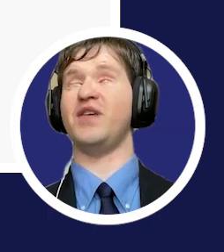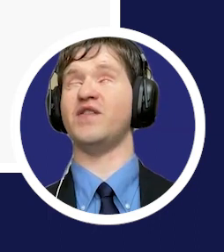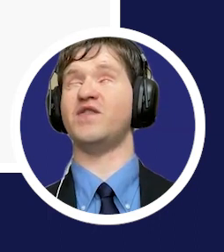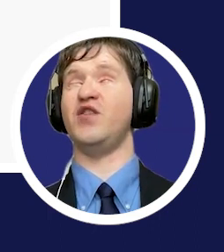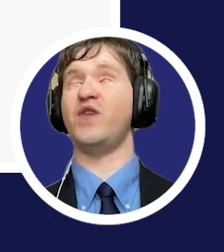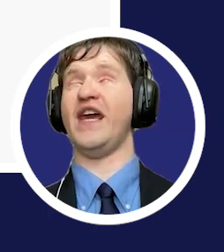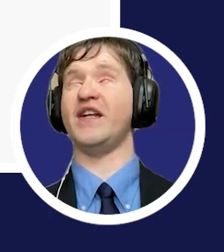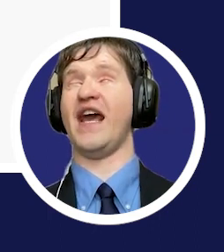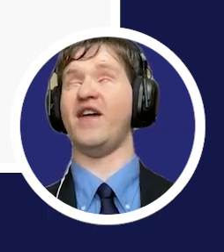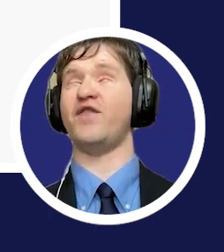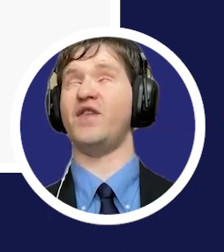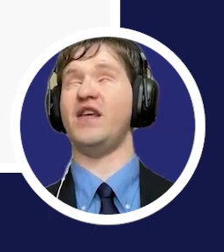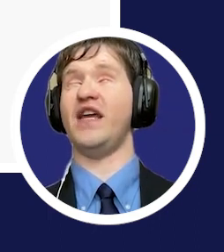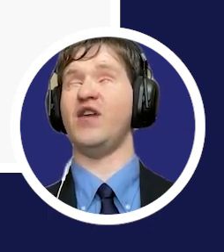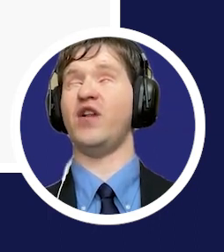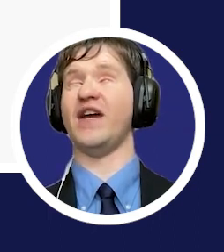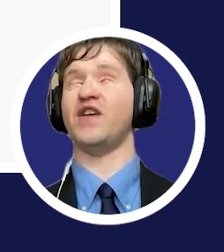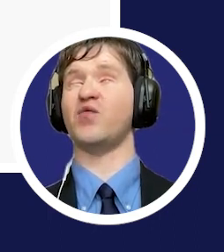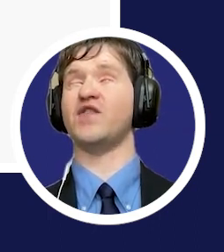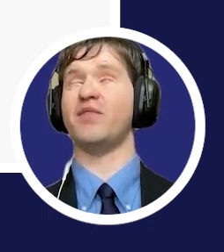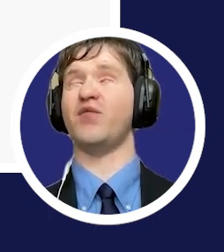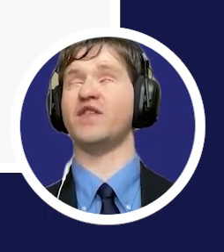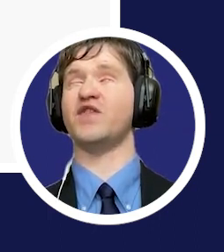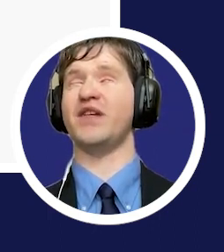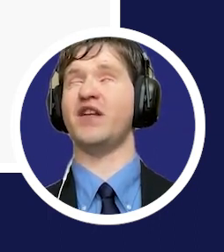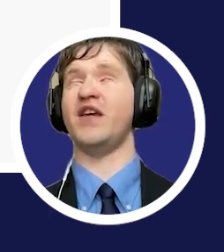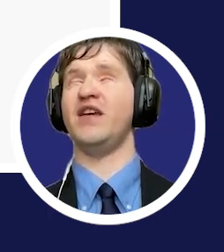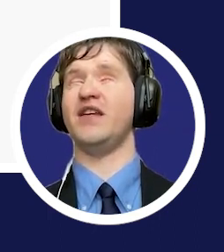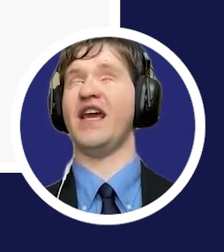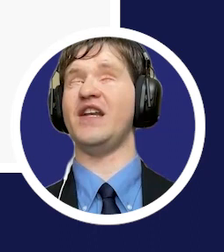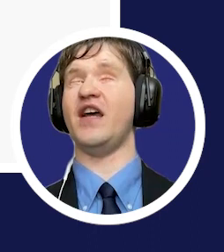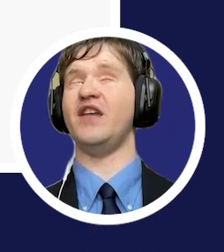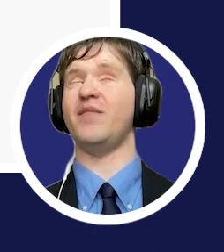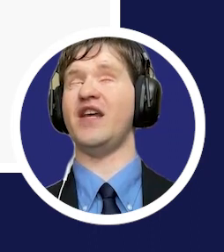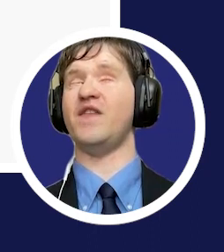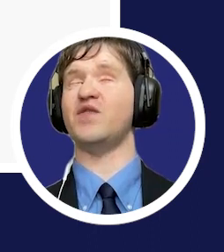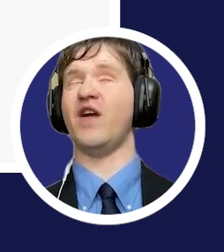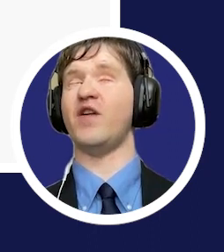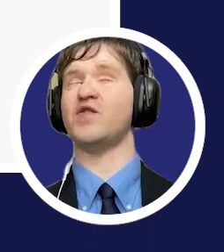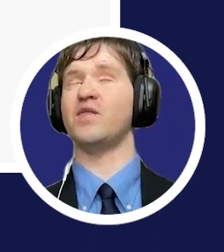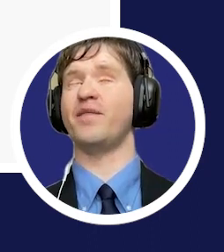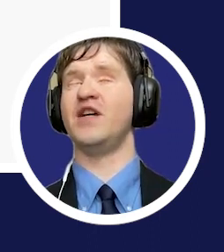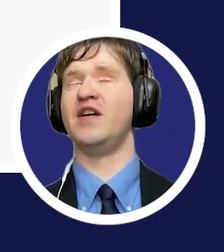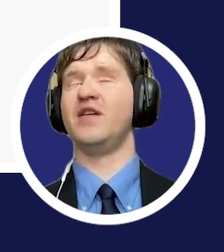because you can have equal access, whereas somebody with a disability cannot eliminate these barriers.